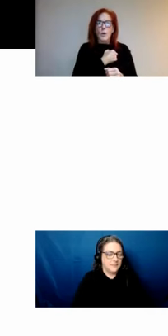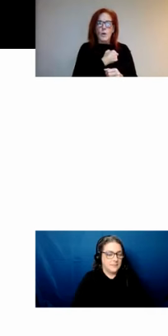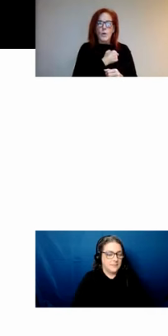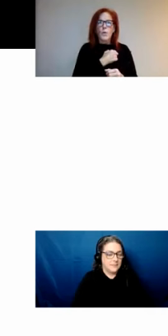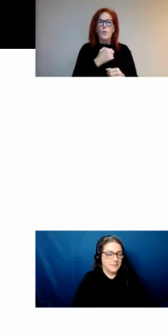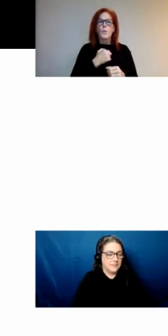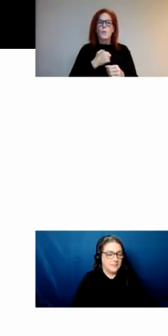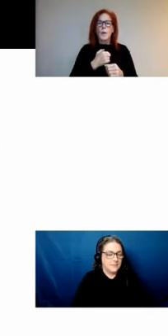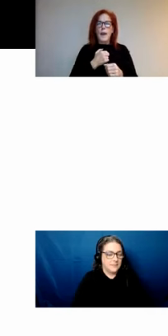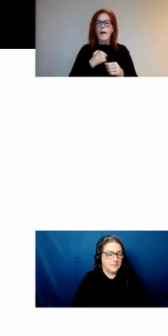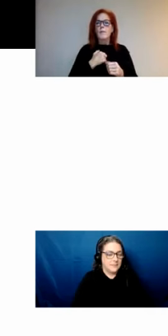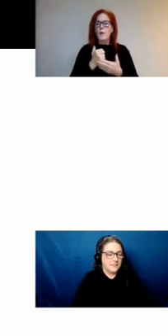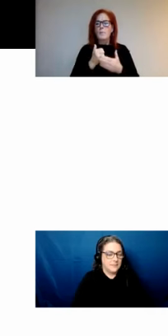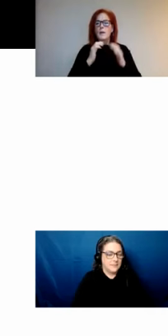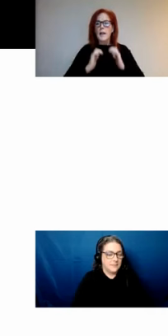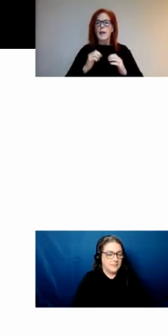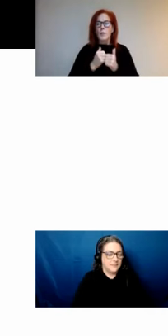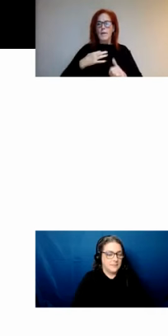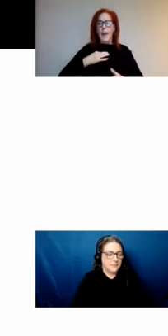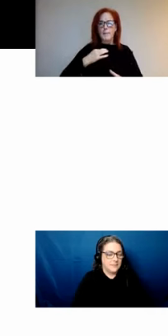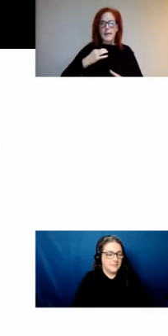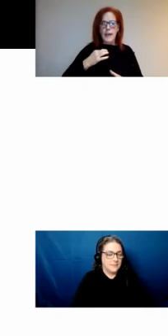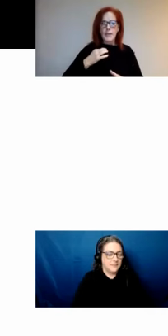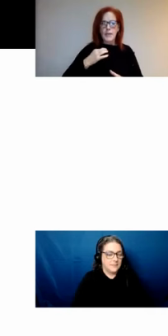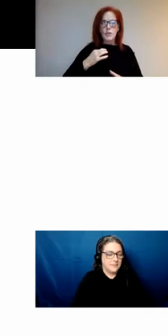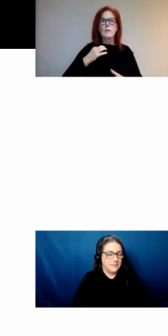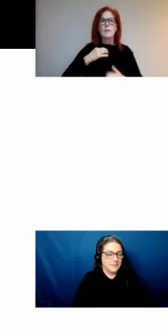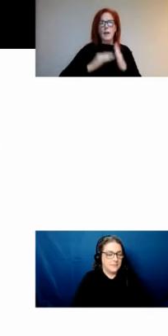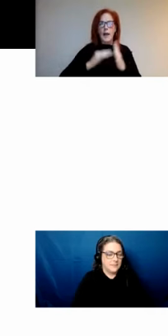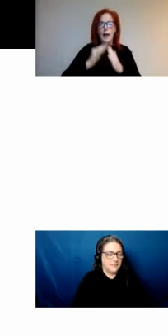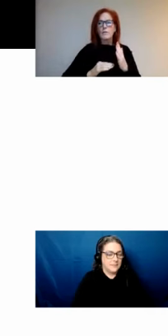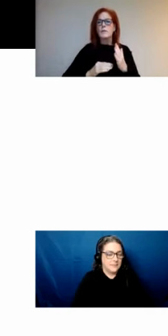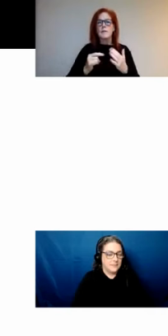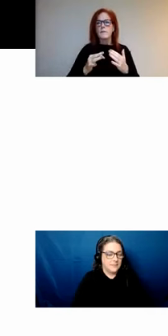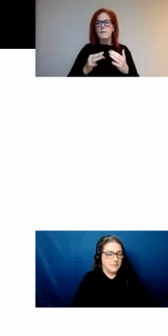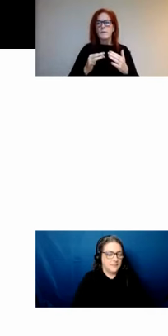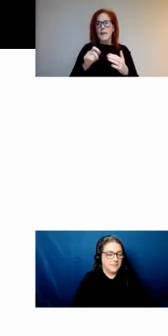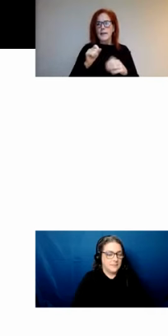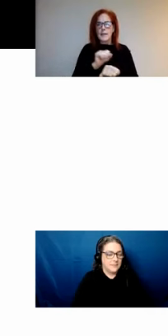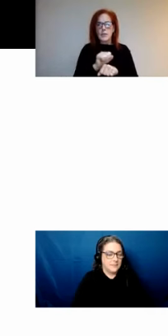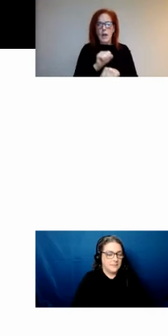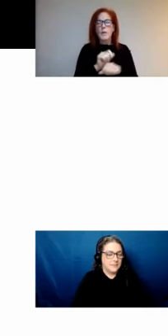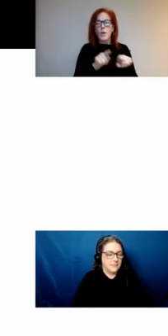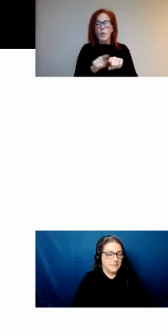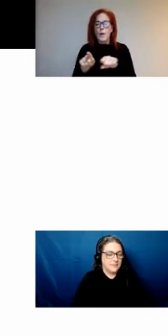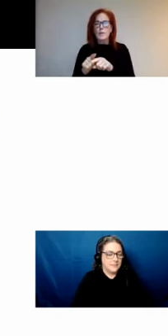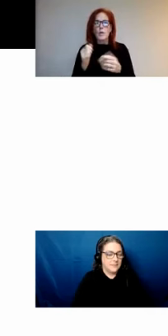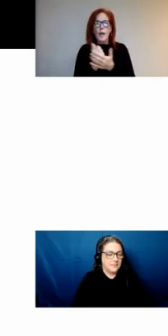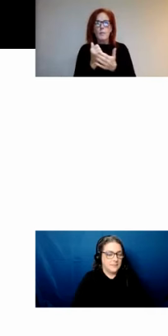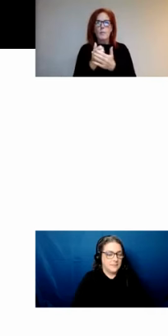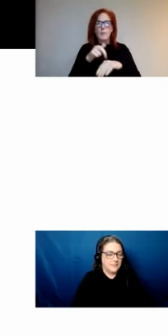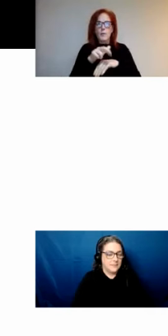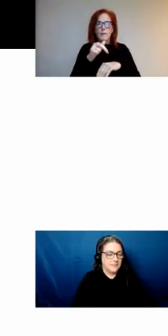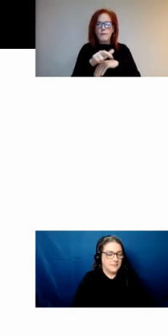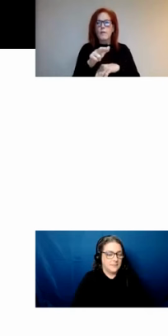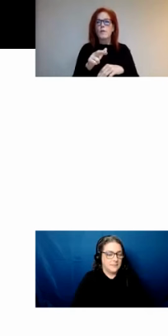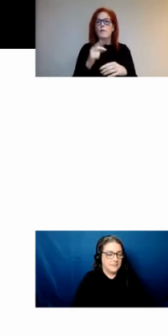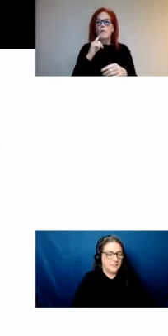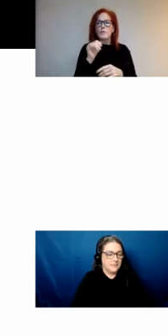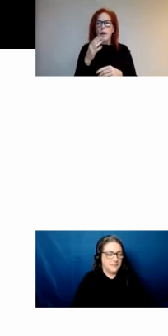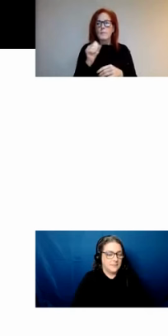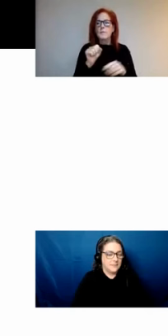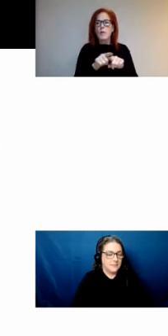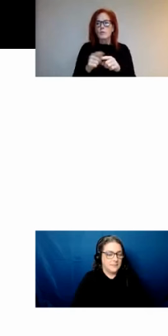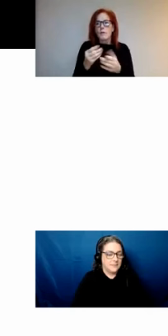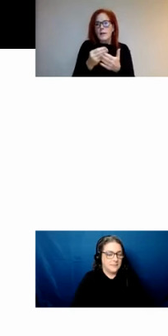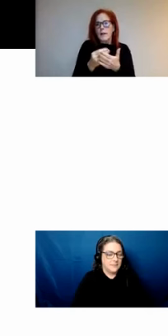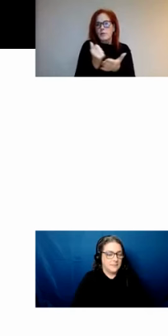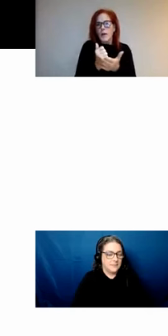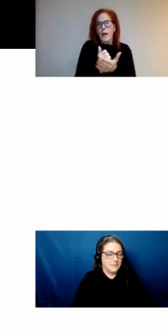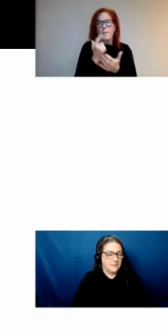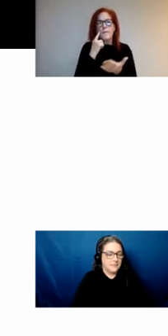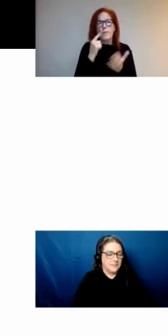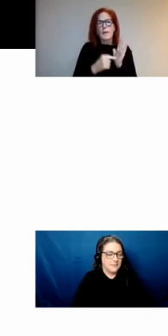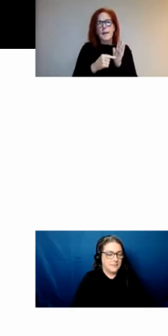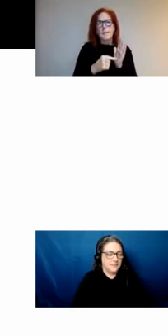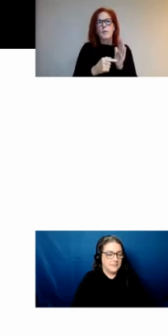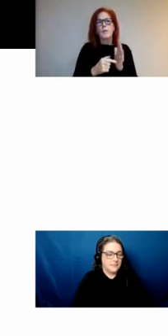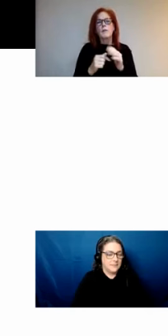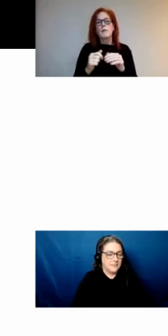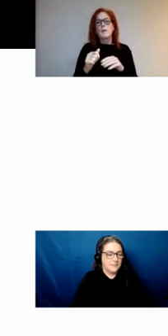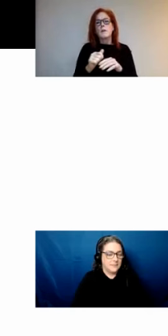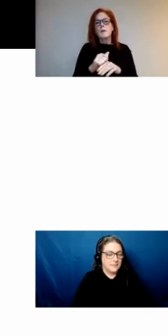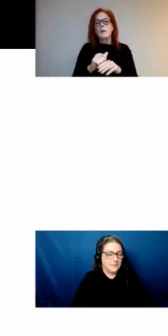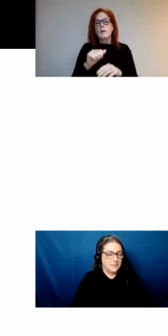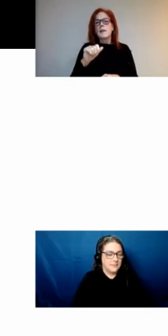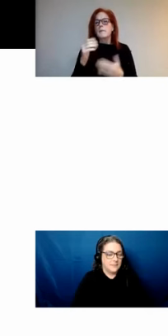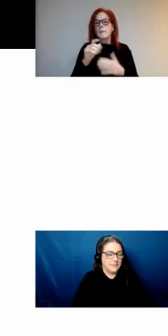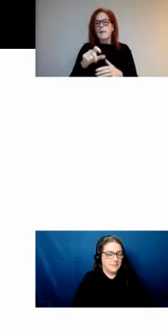So, yeah, we're very grateful to be in this partnership. We're excited for 2022, and we have another partner that already presented in Project Houseworks. We're excited to work with them this year, and building, hopefully -- or helping renovate five homes through our construction internship program. So stay tuned. There's a lot of good work coming ahead.